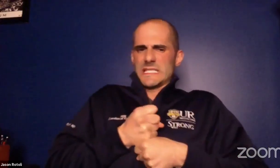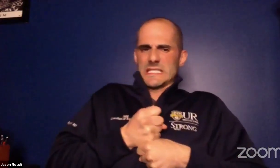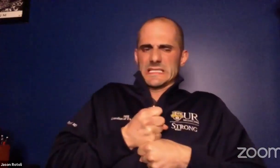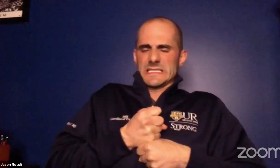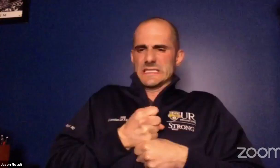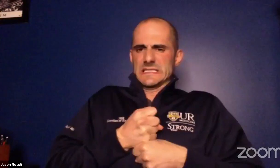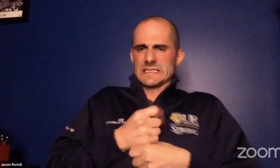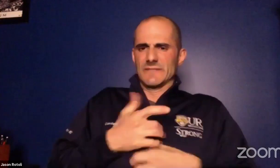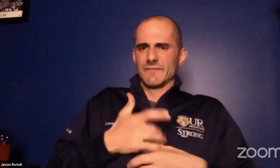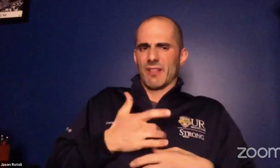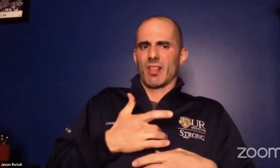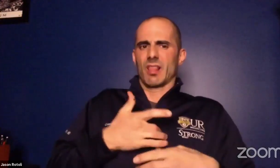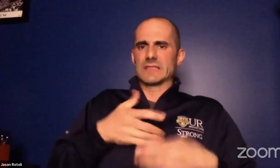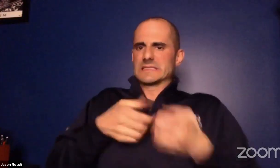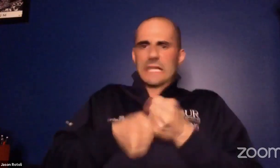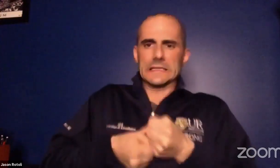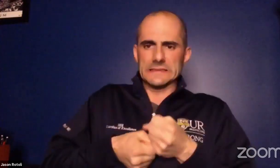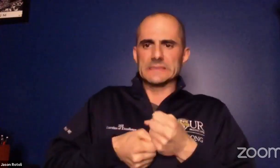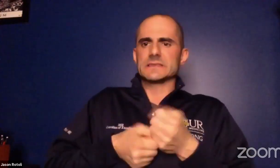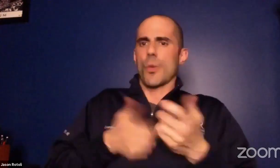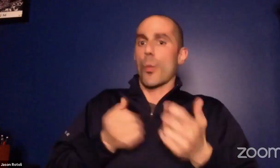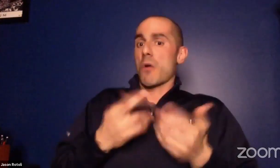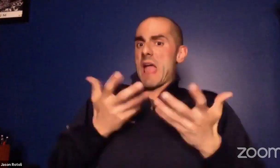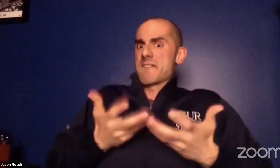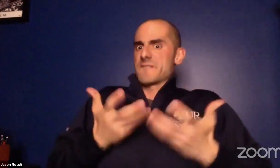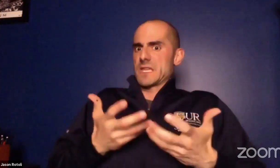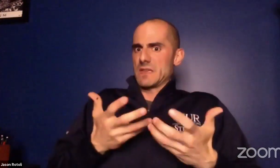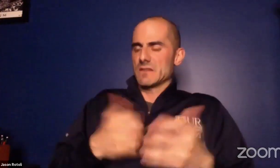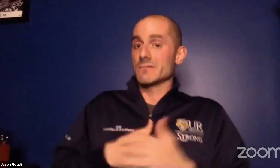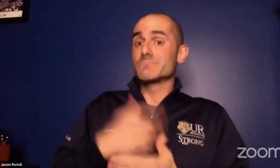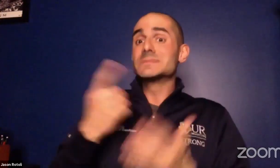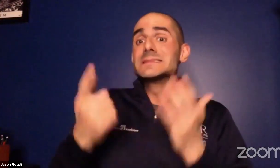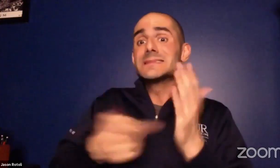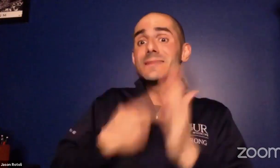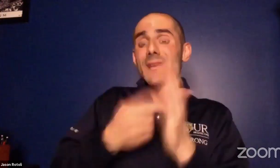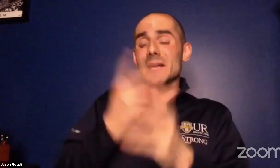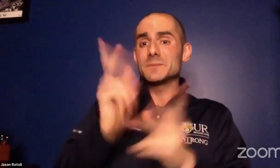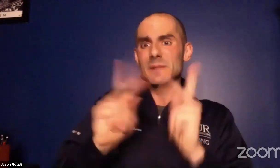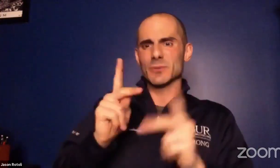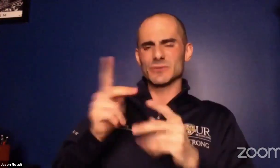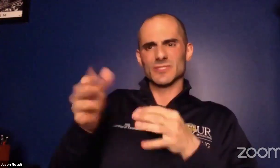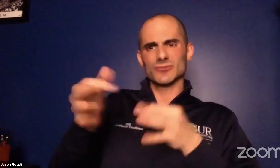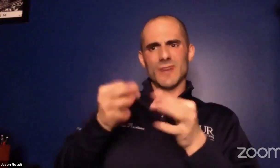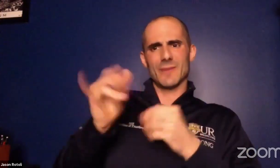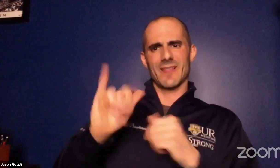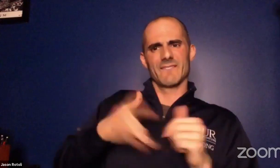And your heart is not able to get the blood it needs to be able to keep pumping.